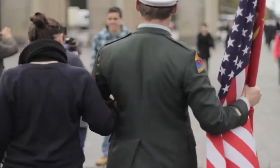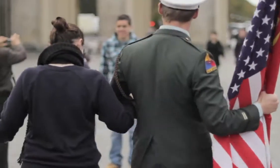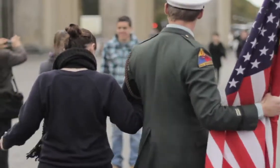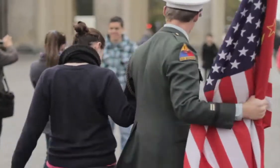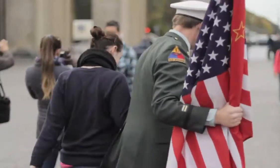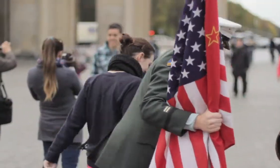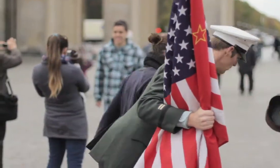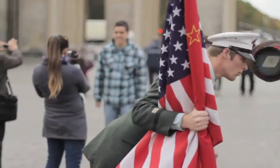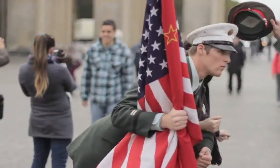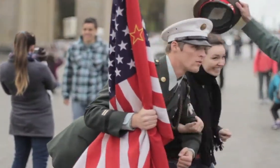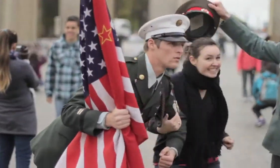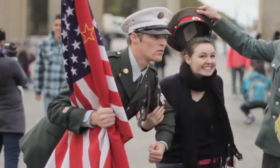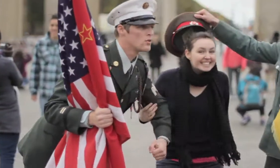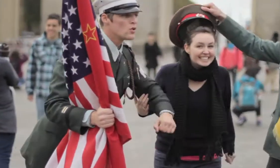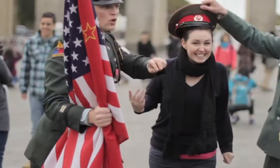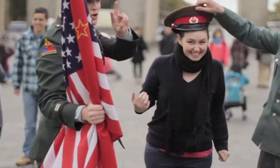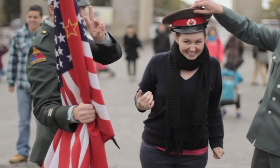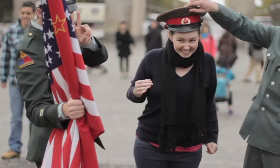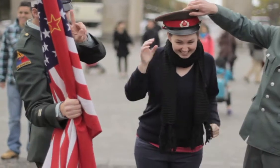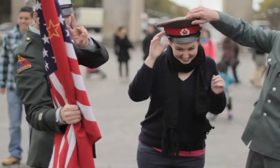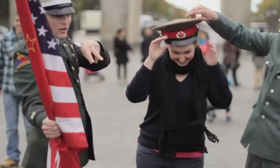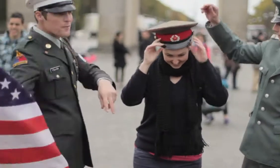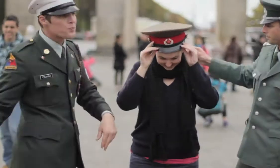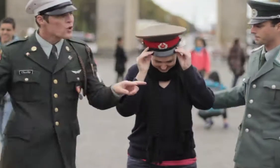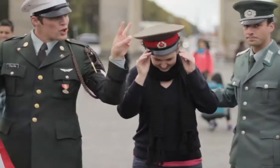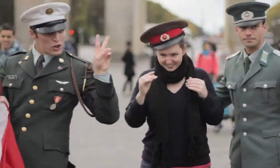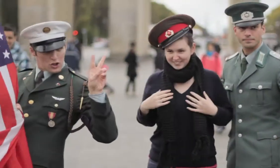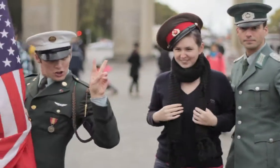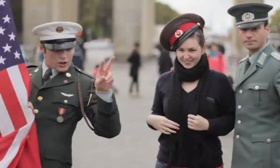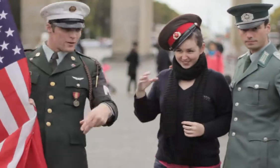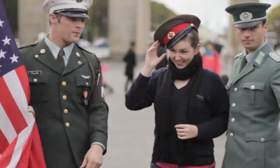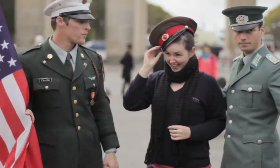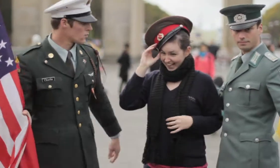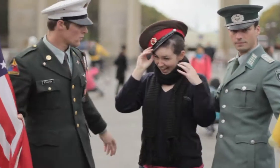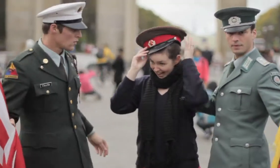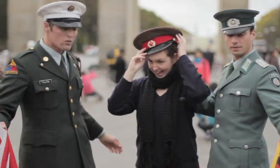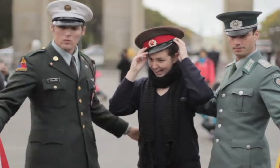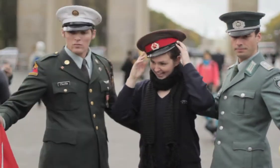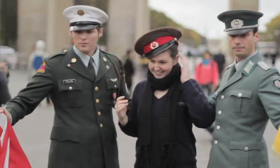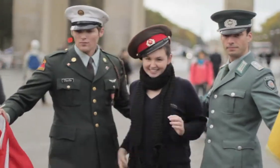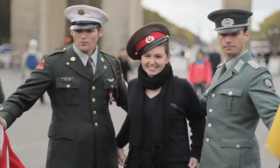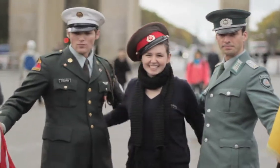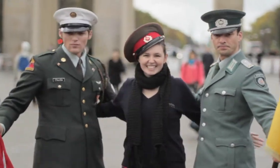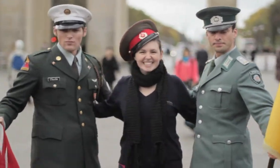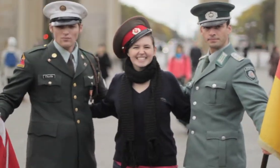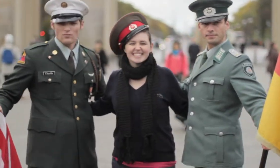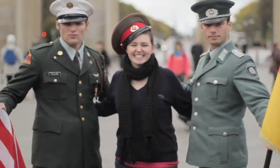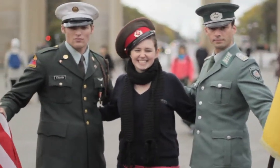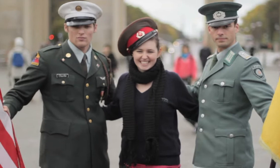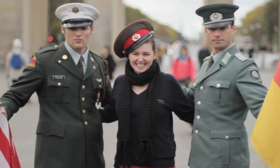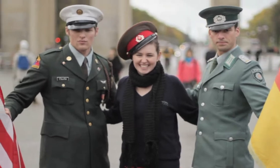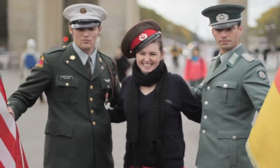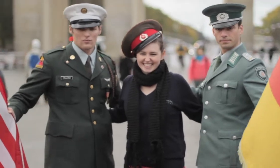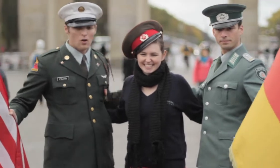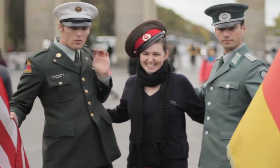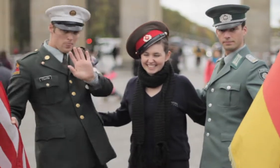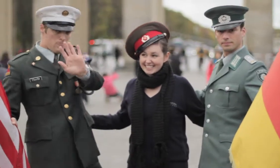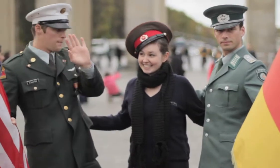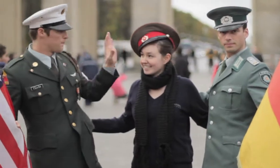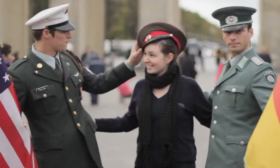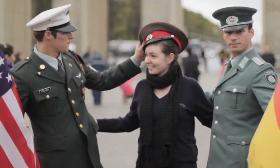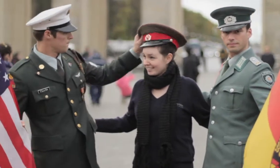*At Brandenburg Gate in Berlin*